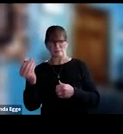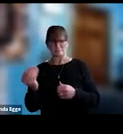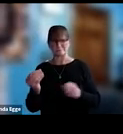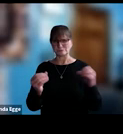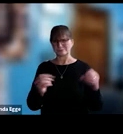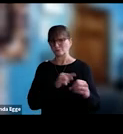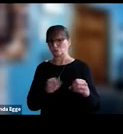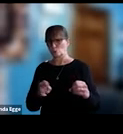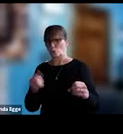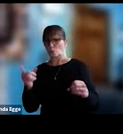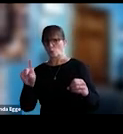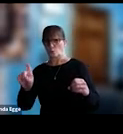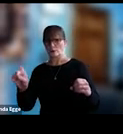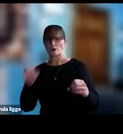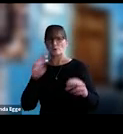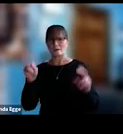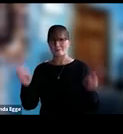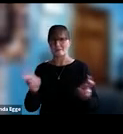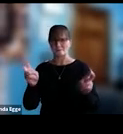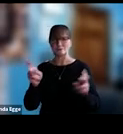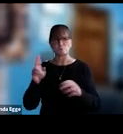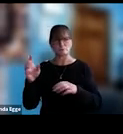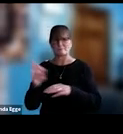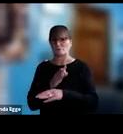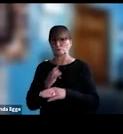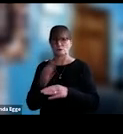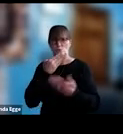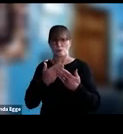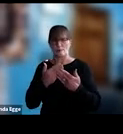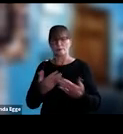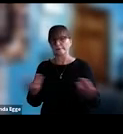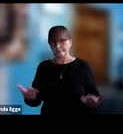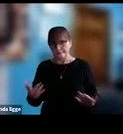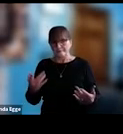So we have that phrase even when she seems to be functioning fairly well. So Paige's extreme aggression